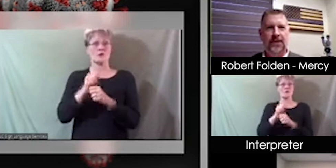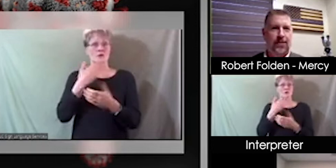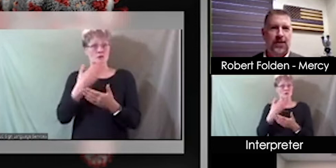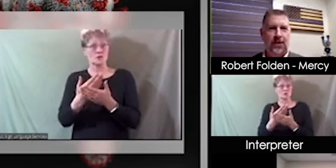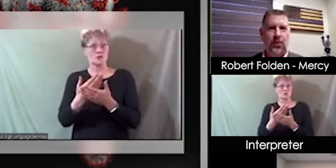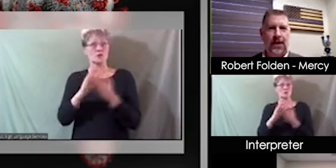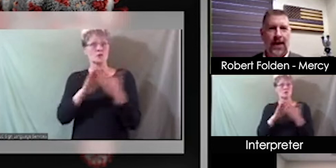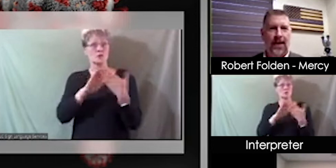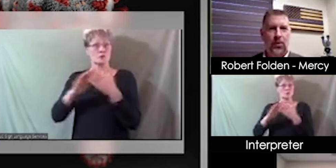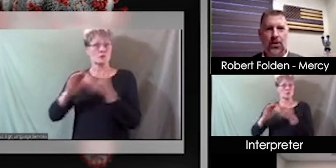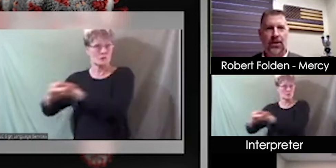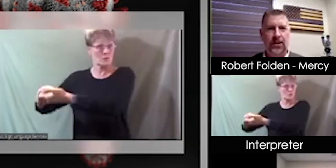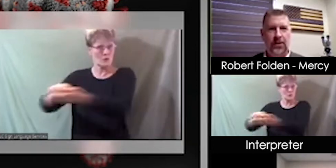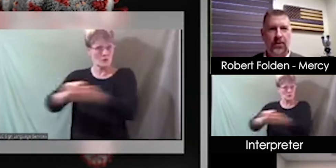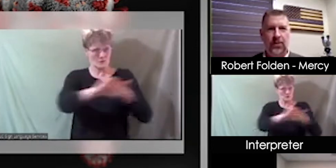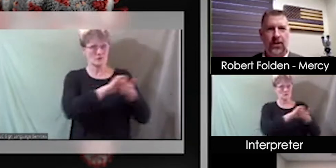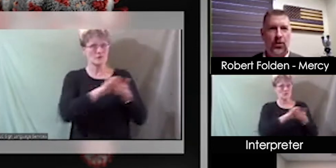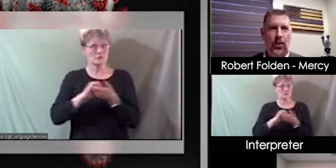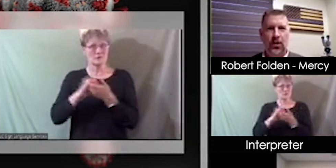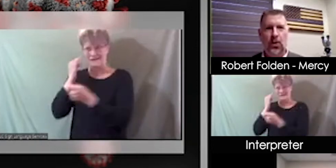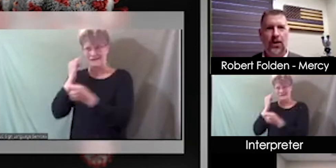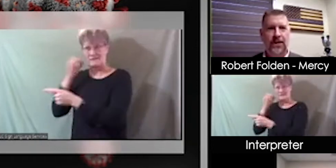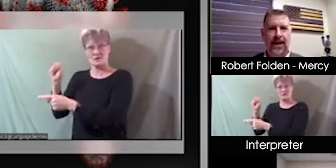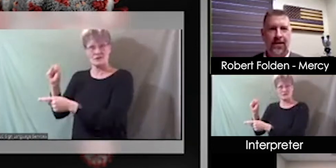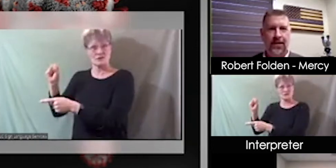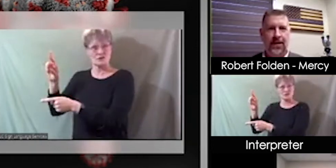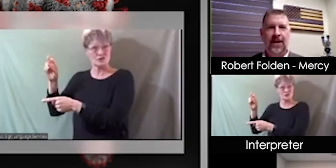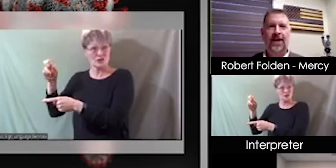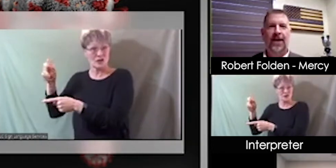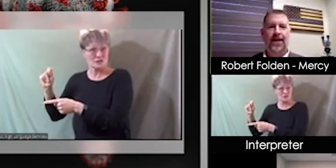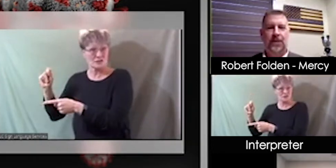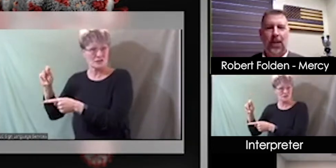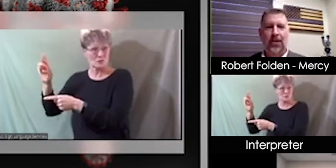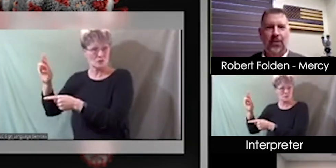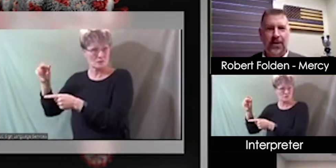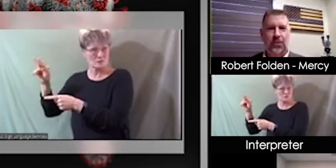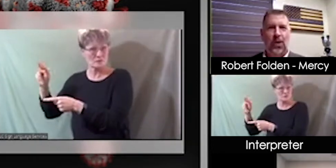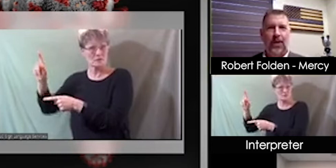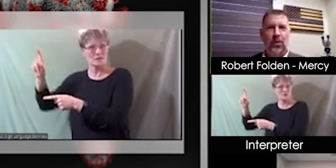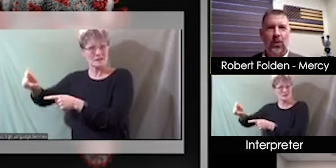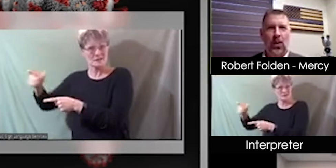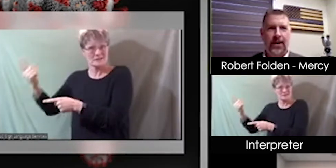needed something that we had, well clearly, you know, we're going to work together and that's part of the reason why we